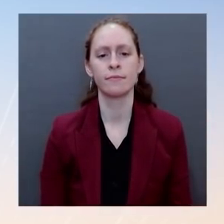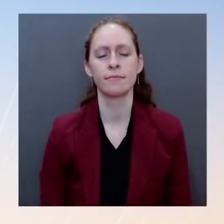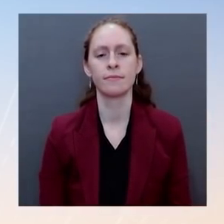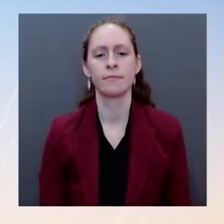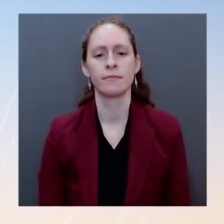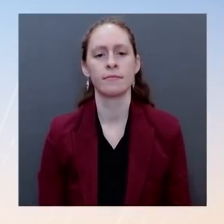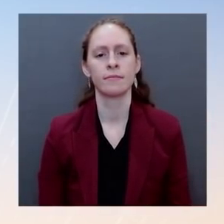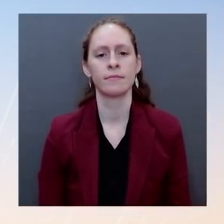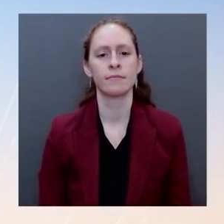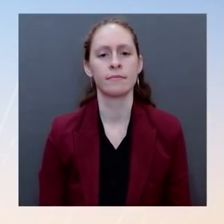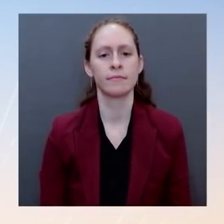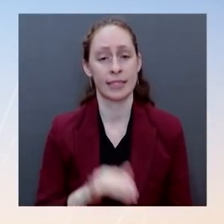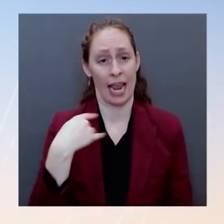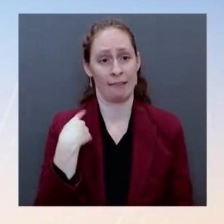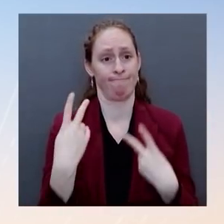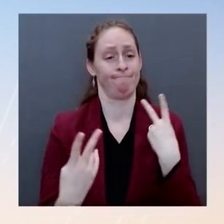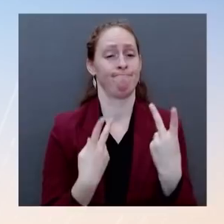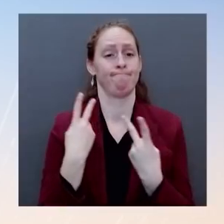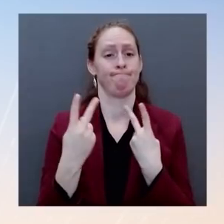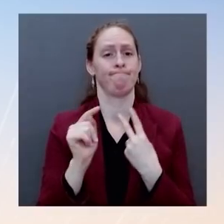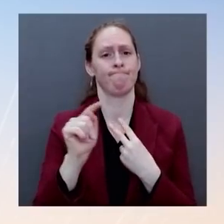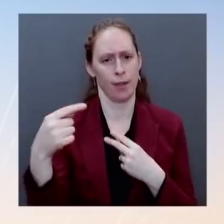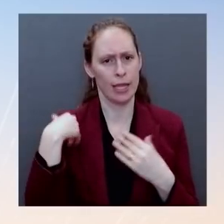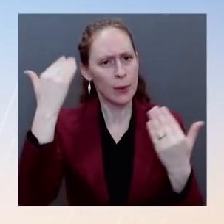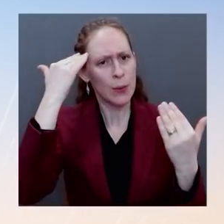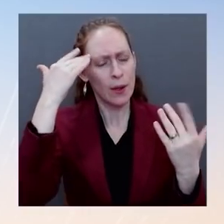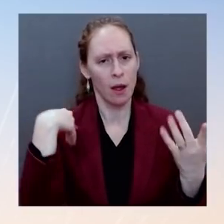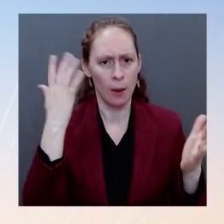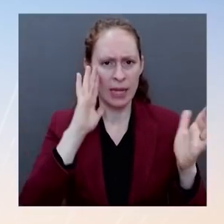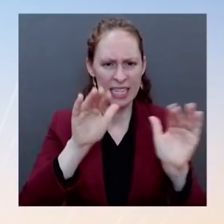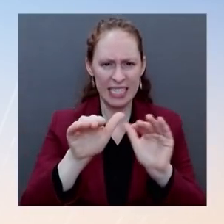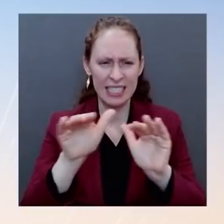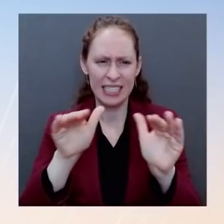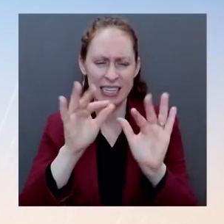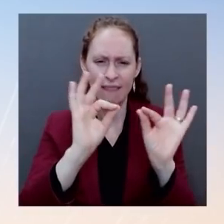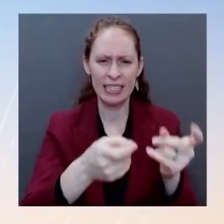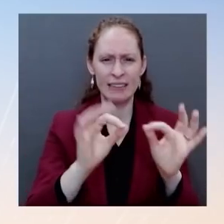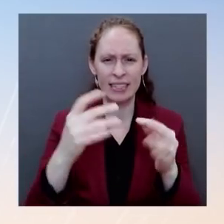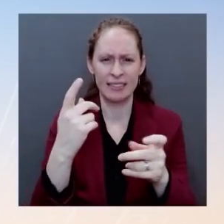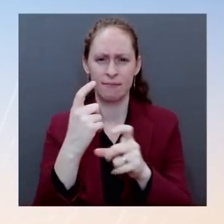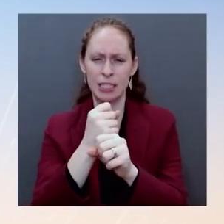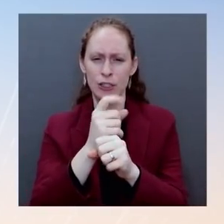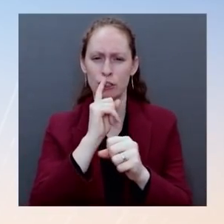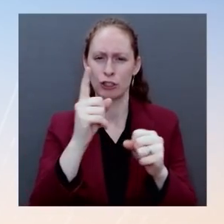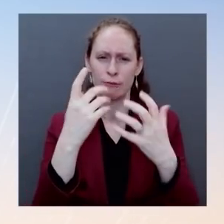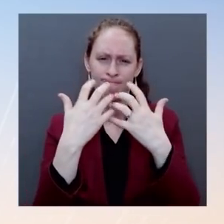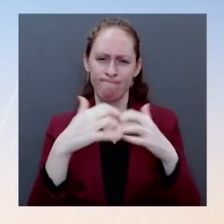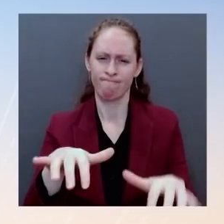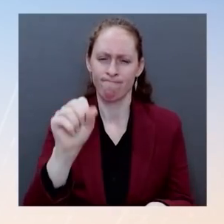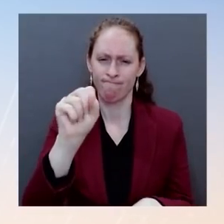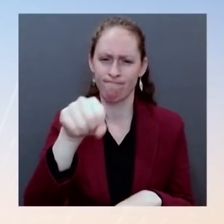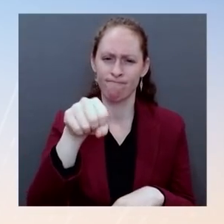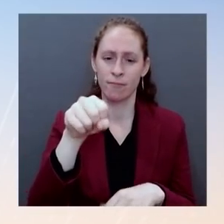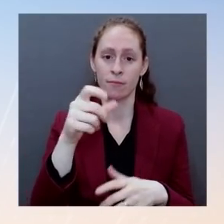help to expand the economy's capacity to deliver goods and services to the American people. The Press: But is it the supply chain then,